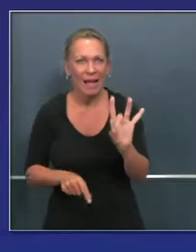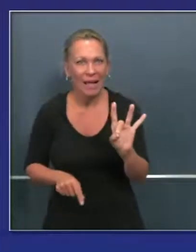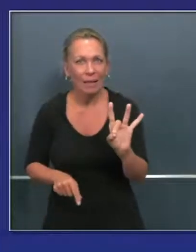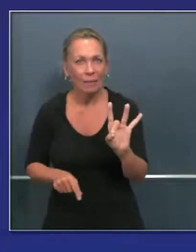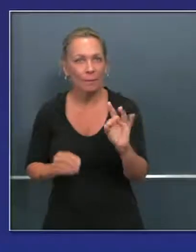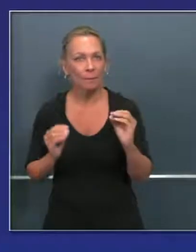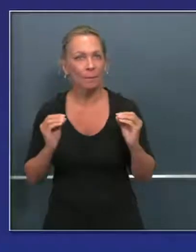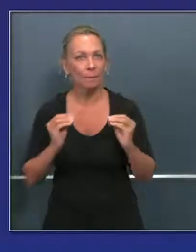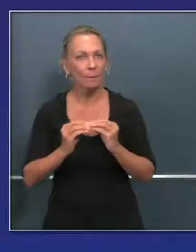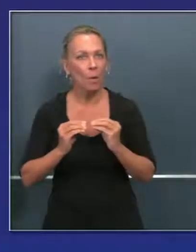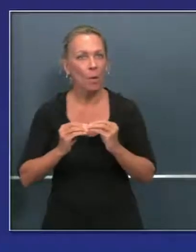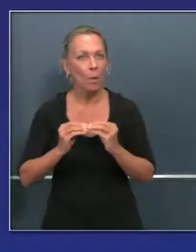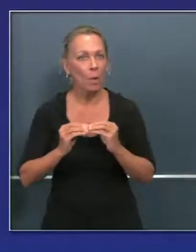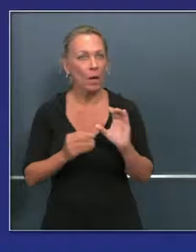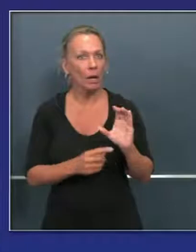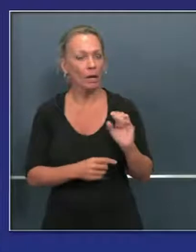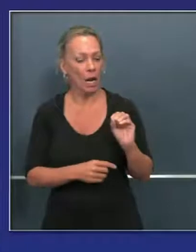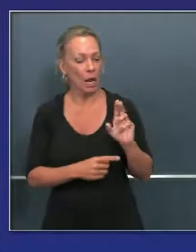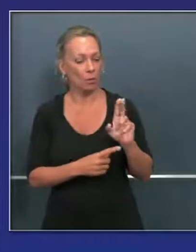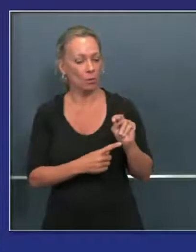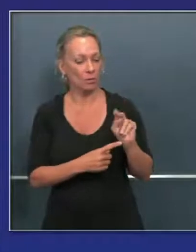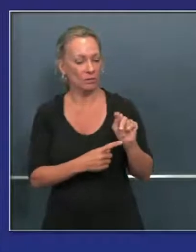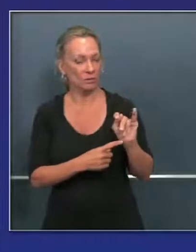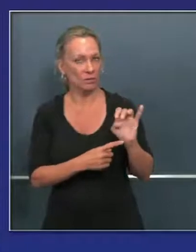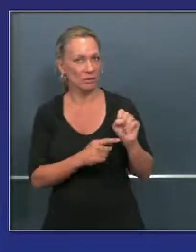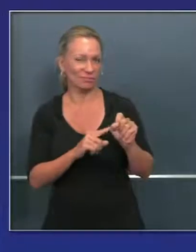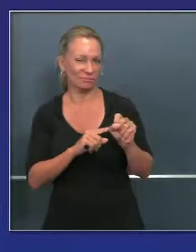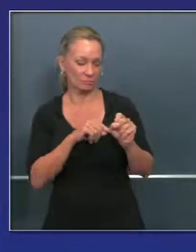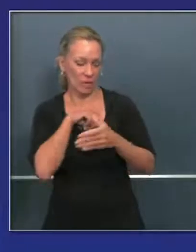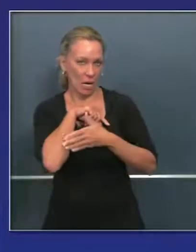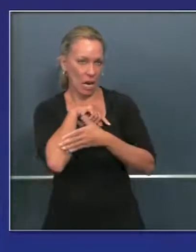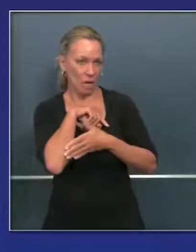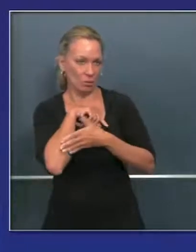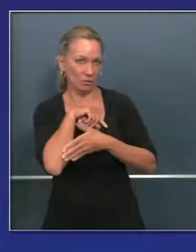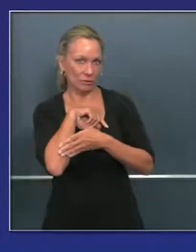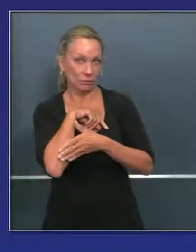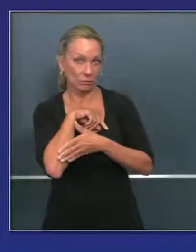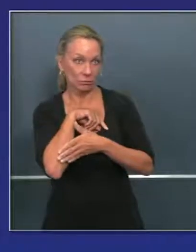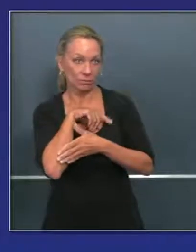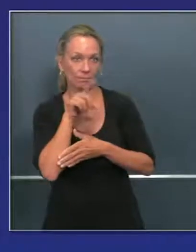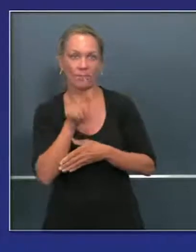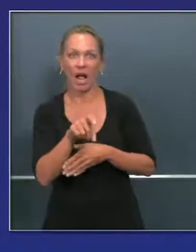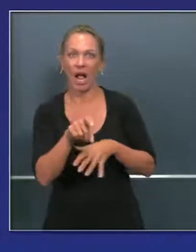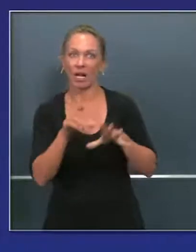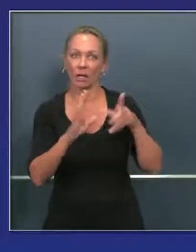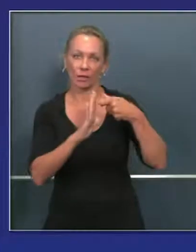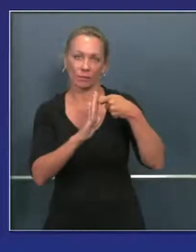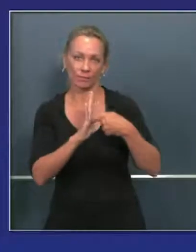stay-at-home posture the bottom line is we're doing this because we have seen an increase in